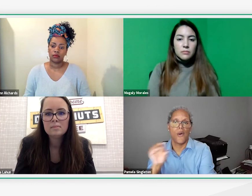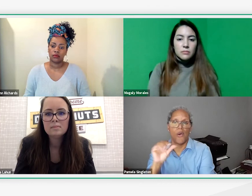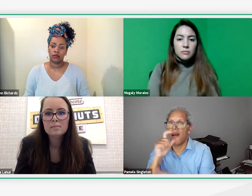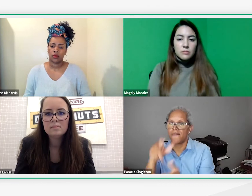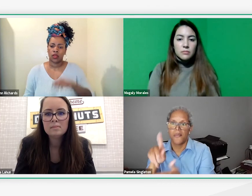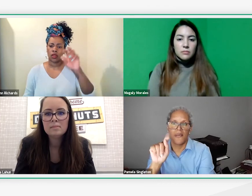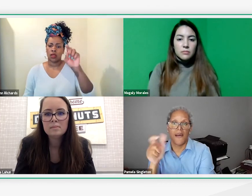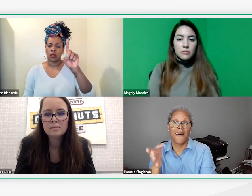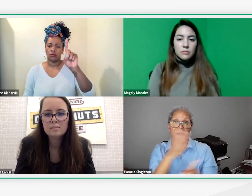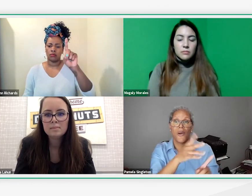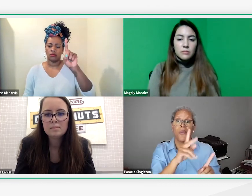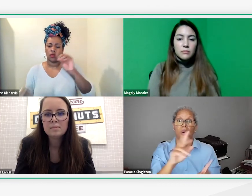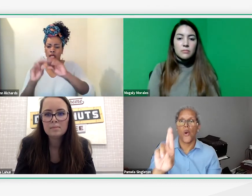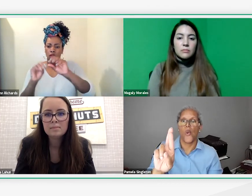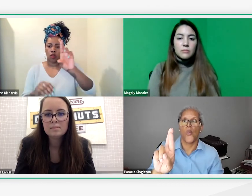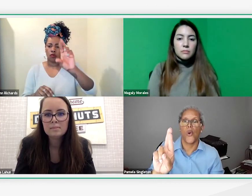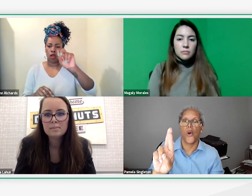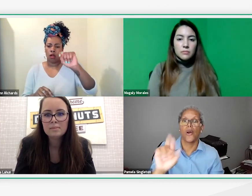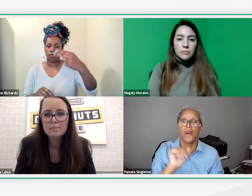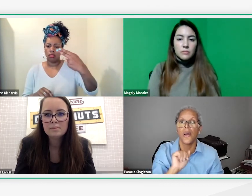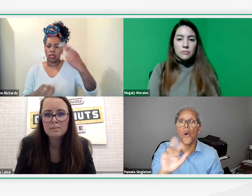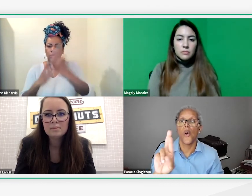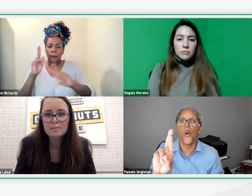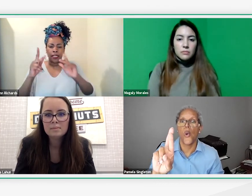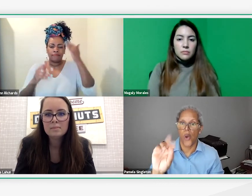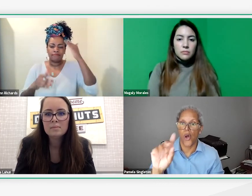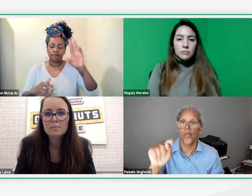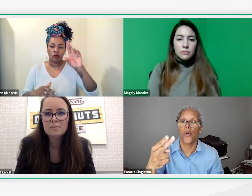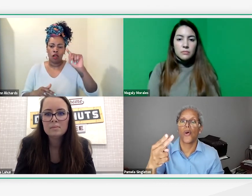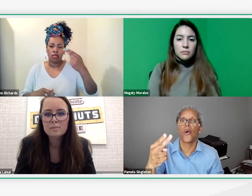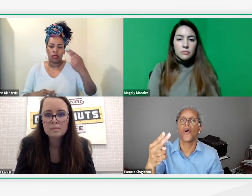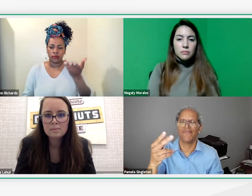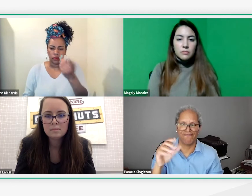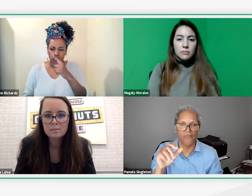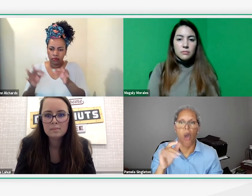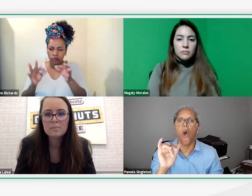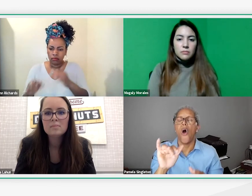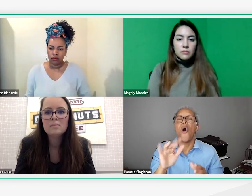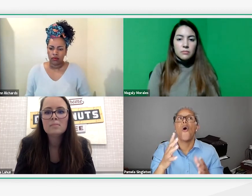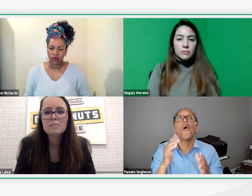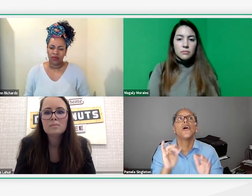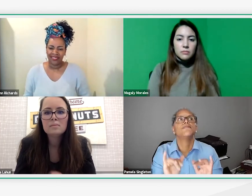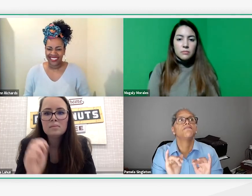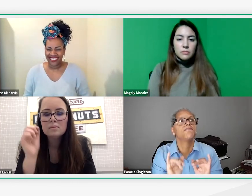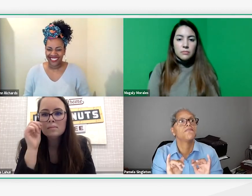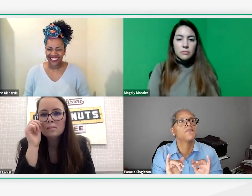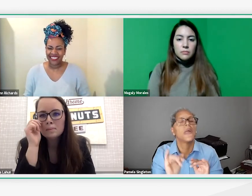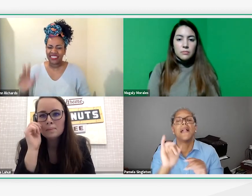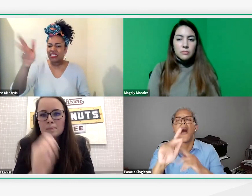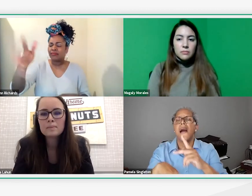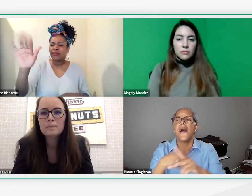if they had a Roth IRA, then they're lucky. They don't have to pay taxes. A Roth IRA is a